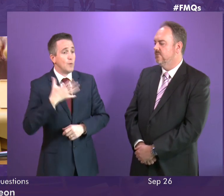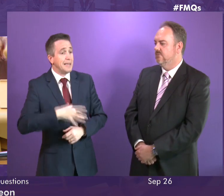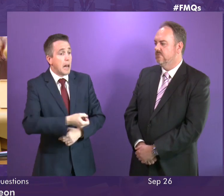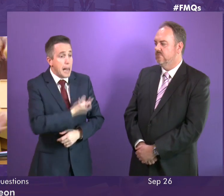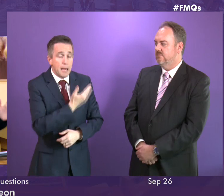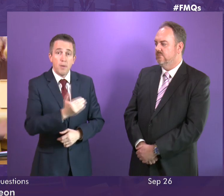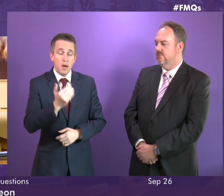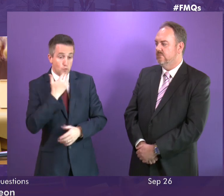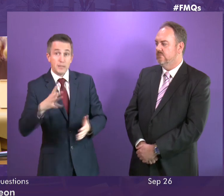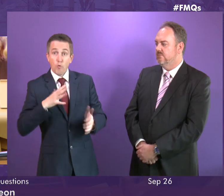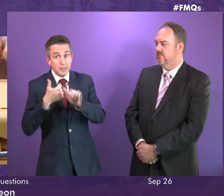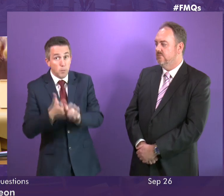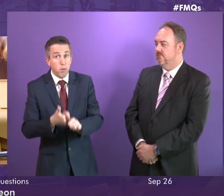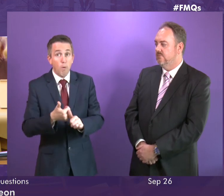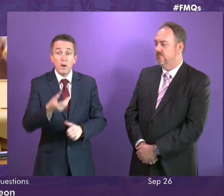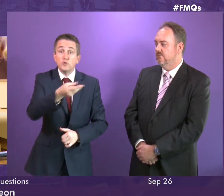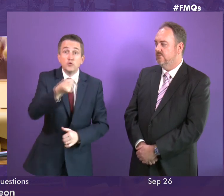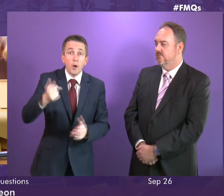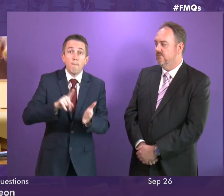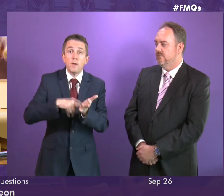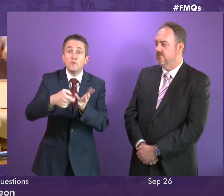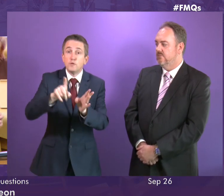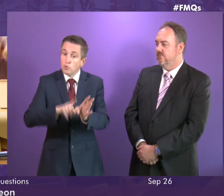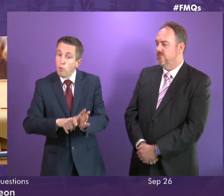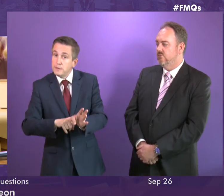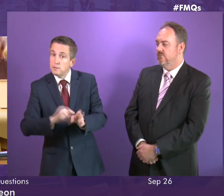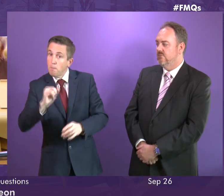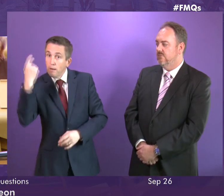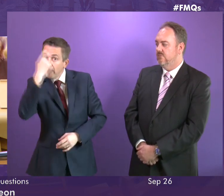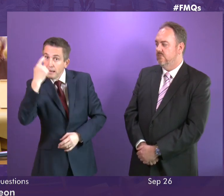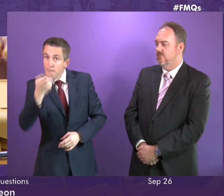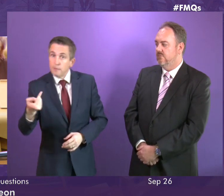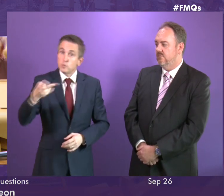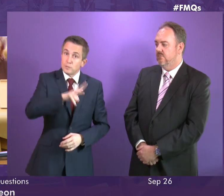the Liberal Democrats—I even call on some of the Tories—to think about this deeply